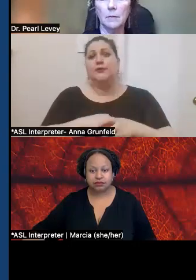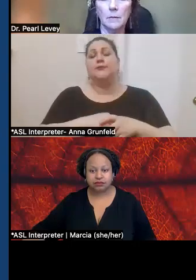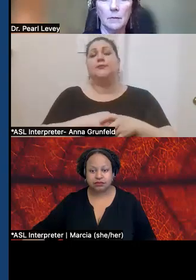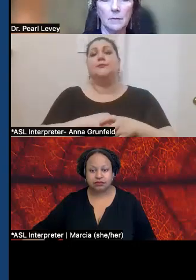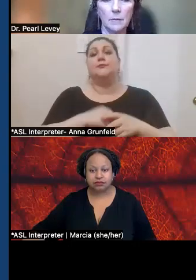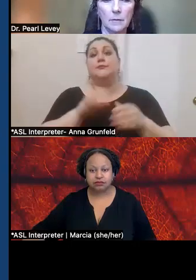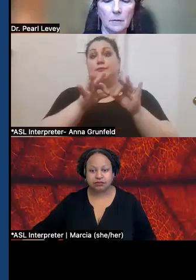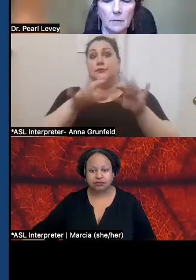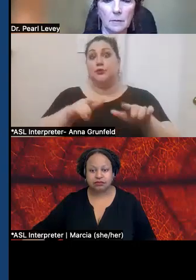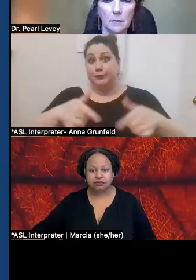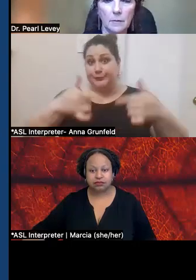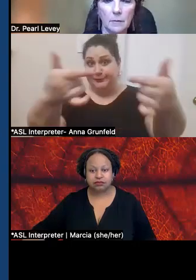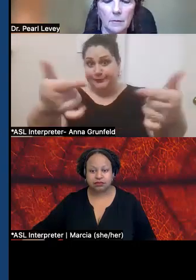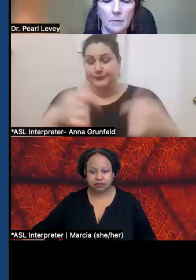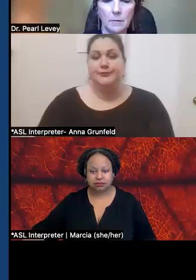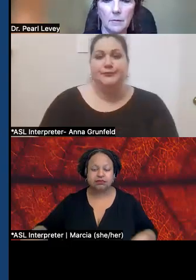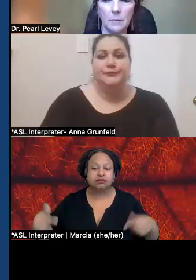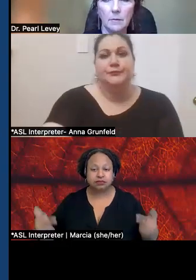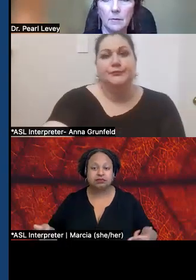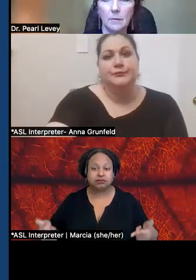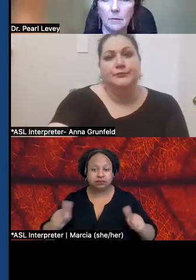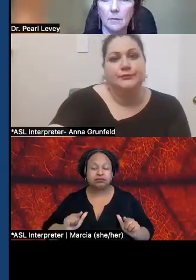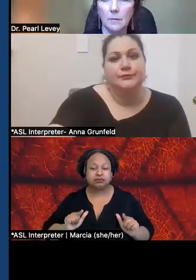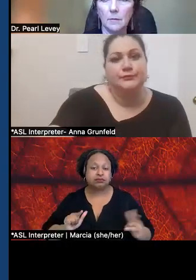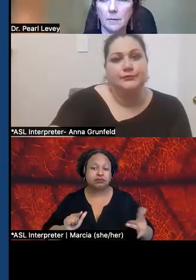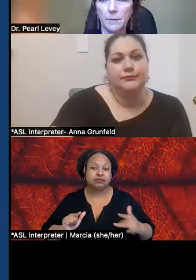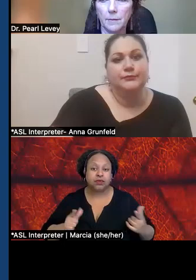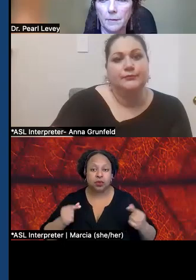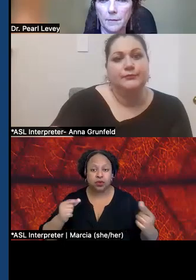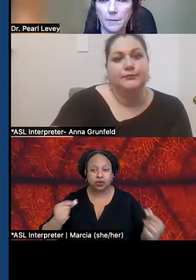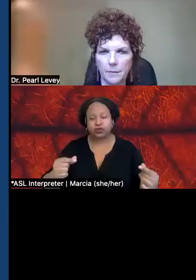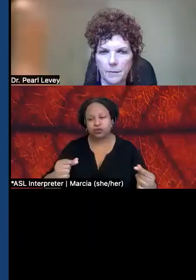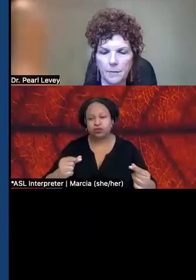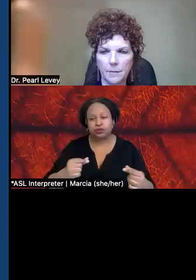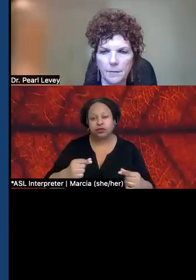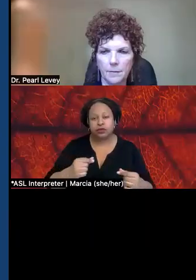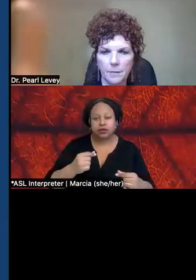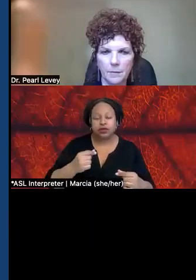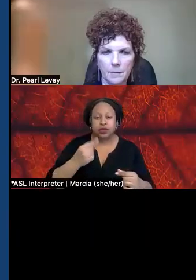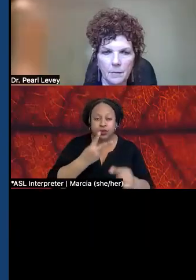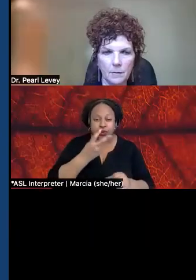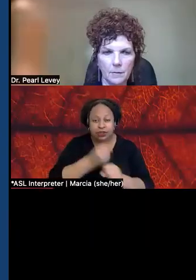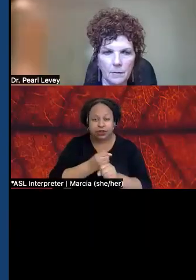we will do things like stretching out the one year over two years. And therefore allowing for example,